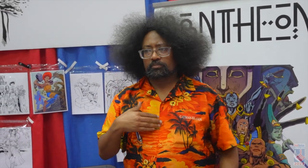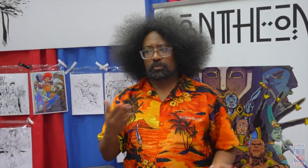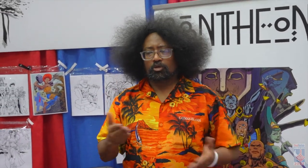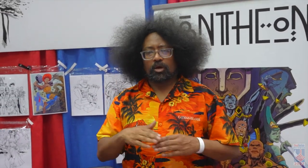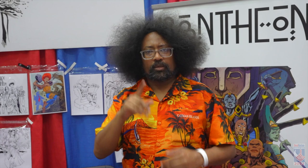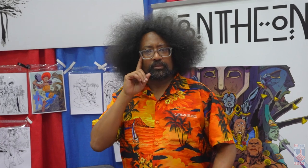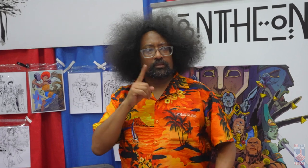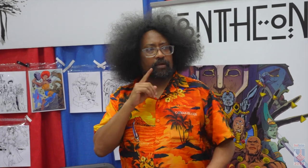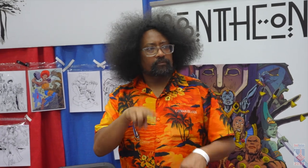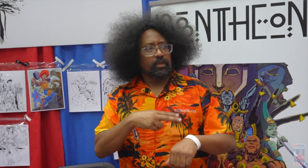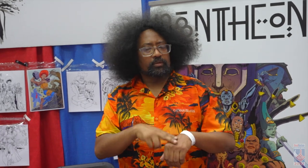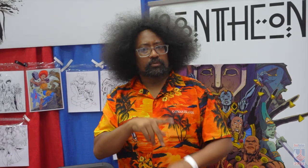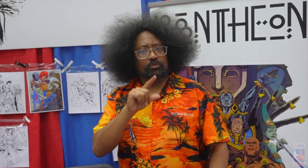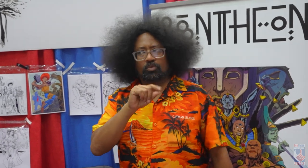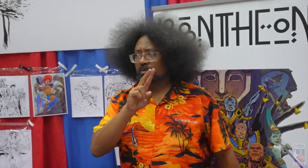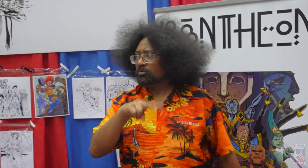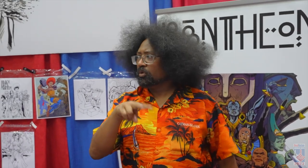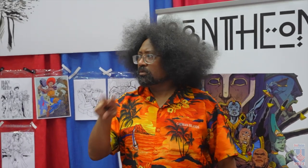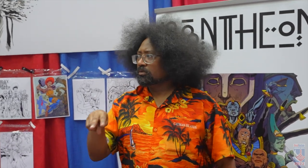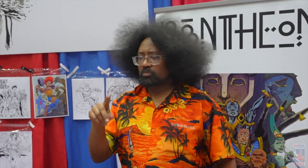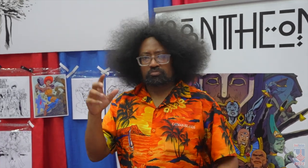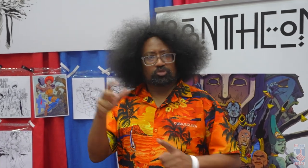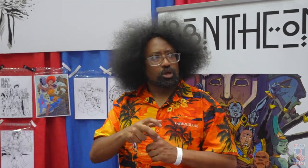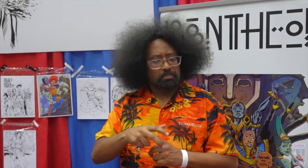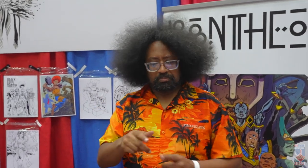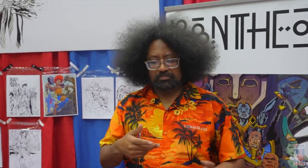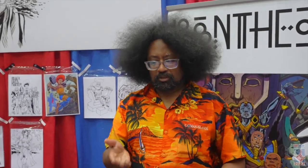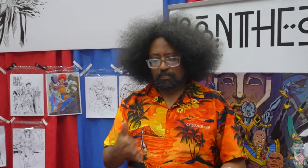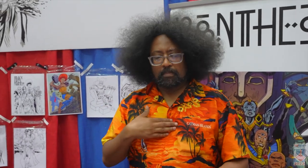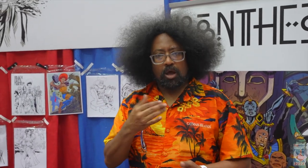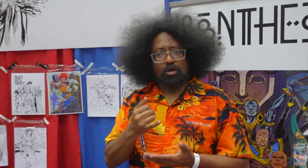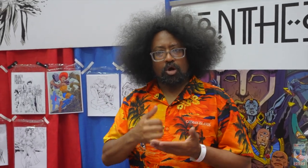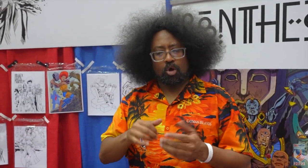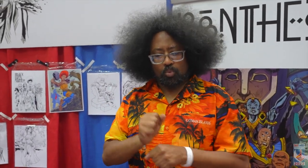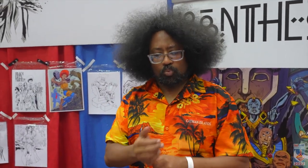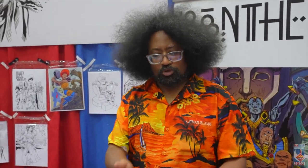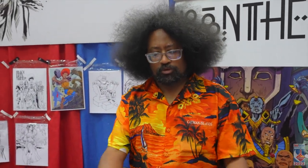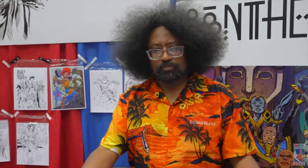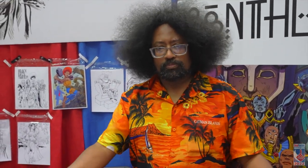I’m here at the DeafNation World Expo 2022 and it’s been awesome! Here’s some of my artwork.